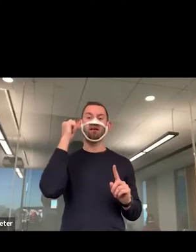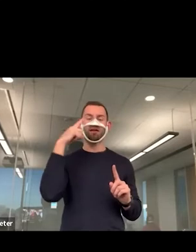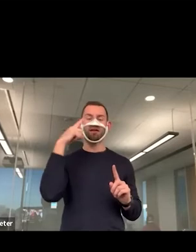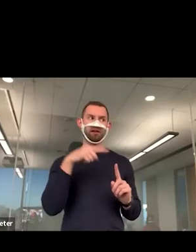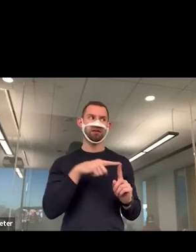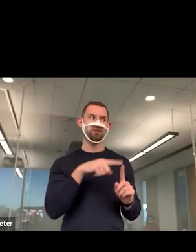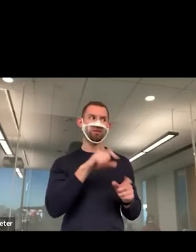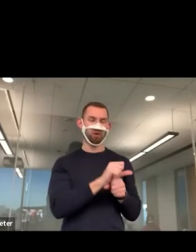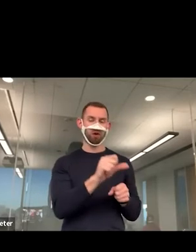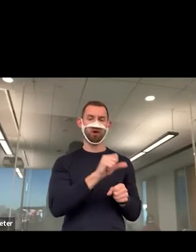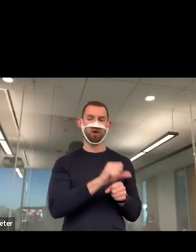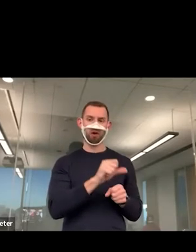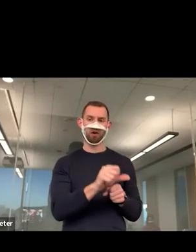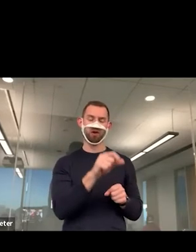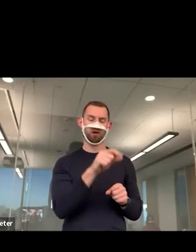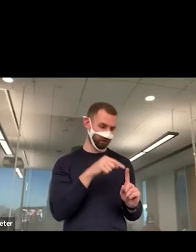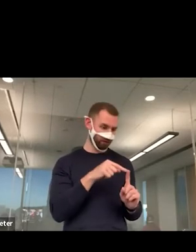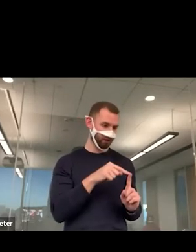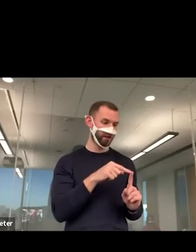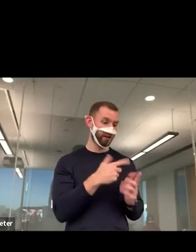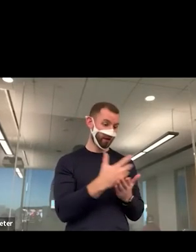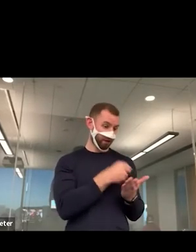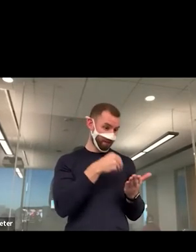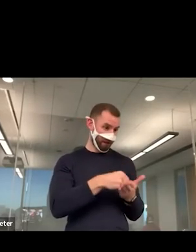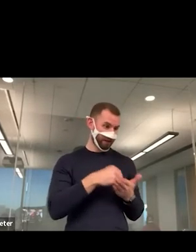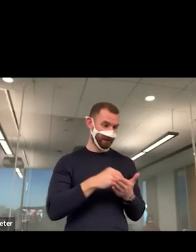is getting in the way of their right to work is there something you've come across